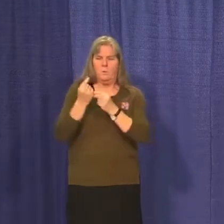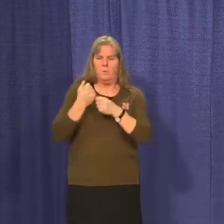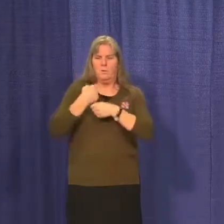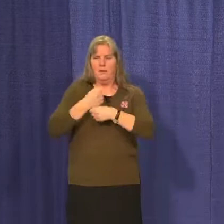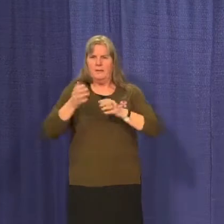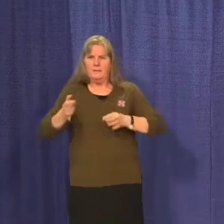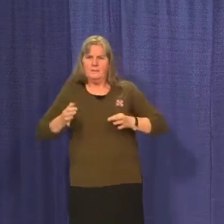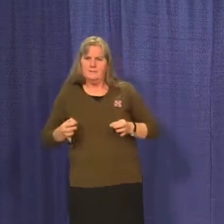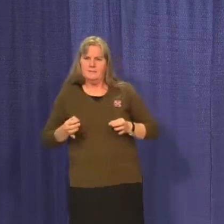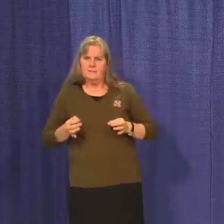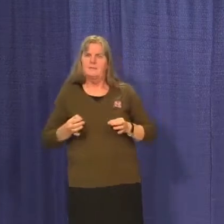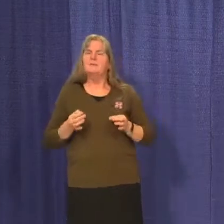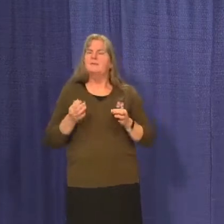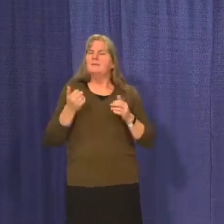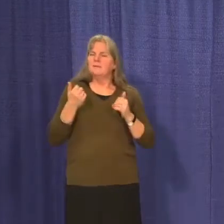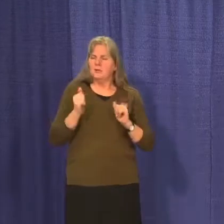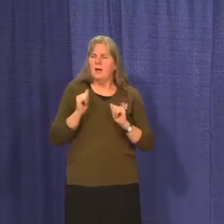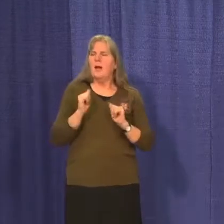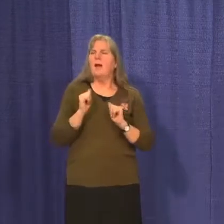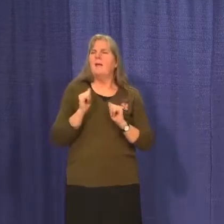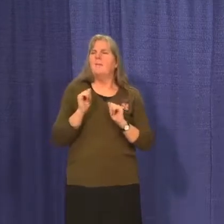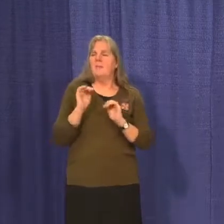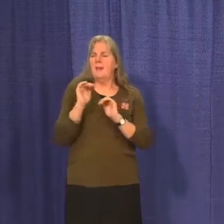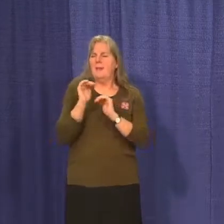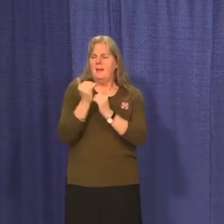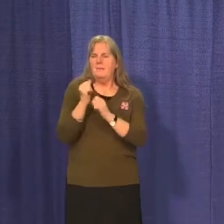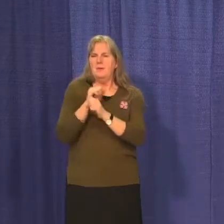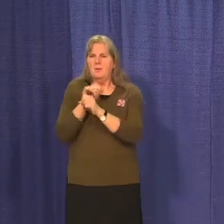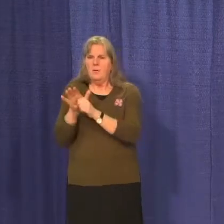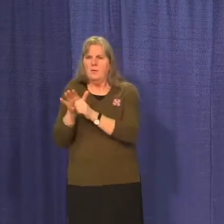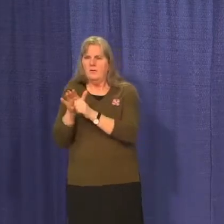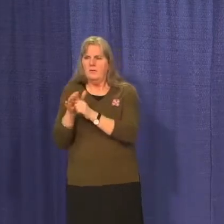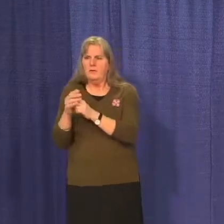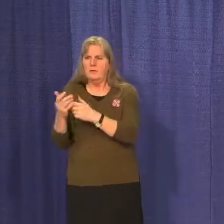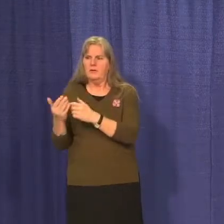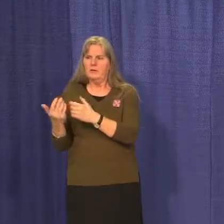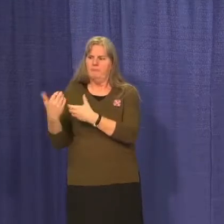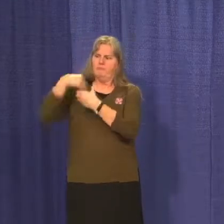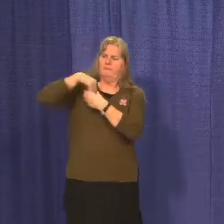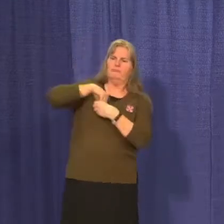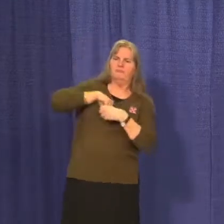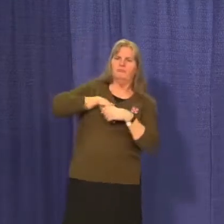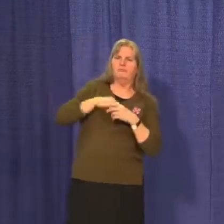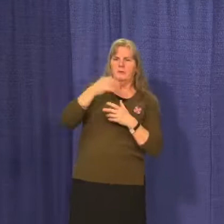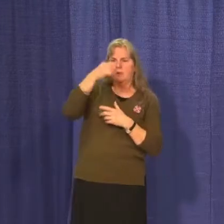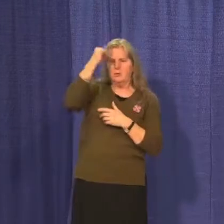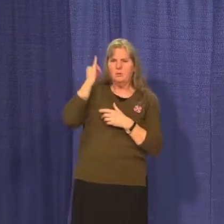we can live as well as possible while limiting the ability of COVID to enter and circulate